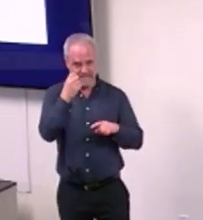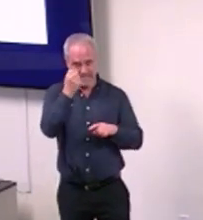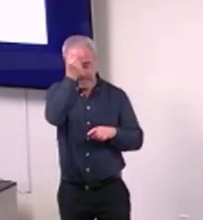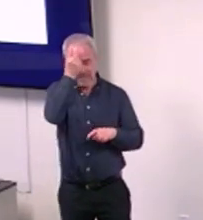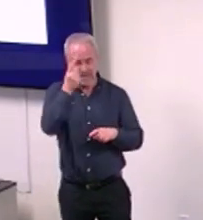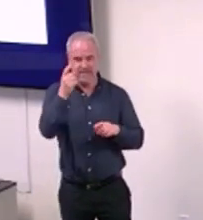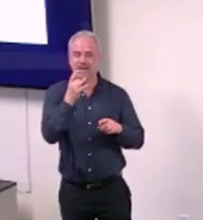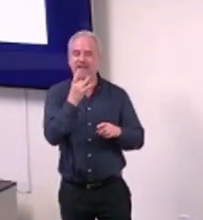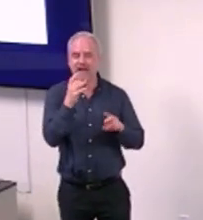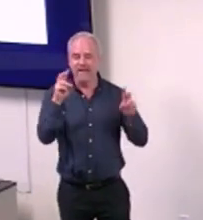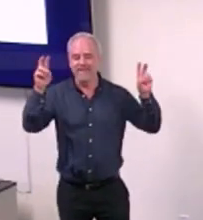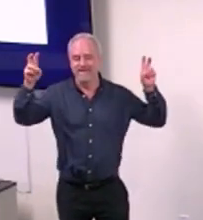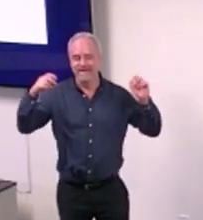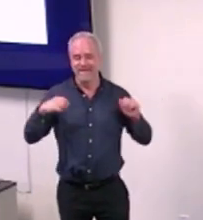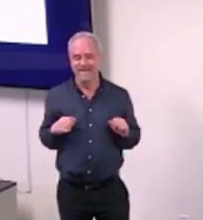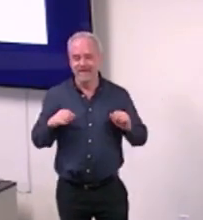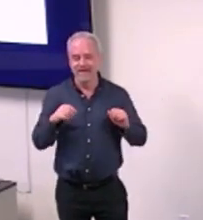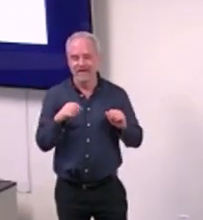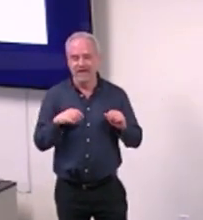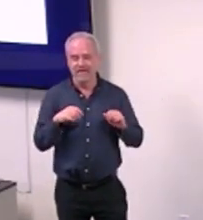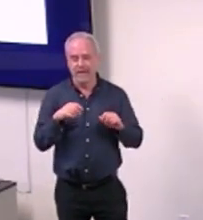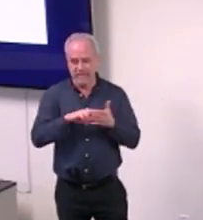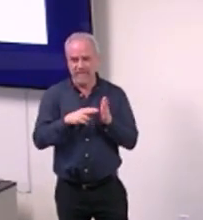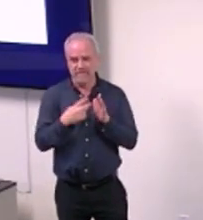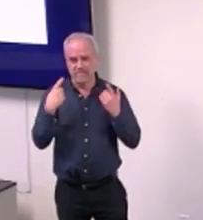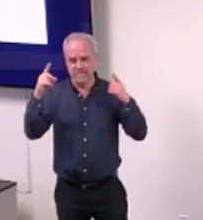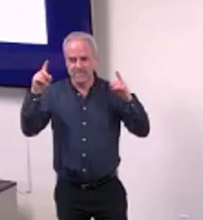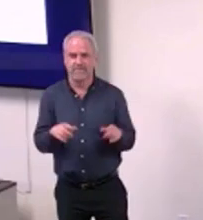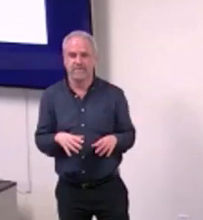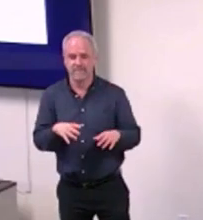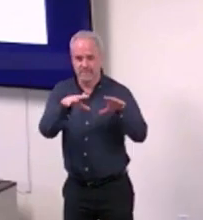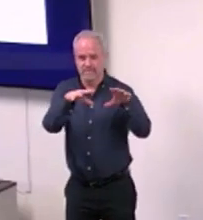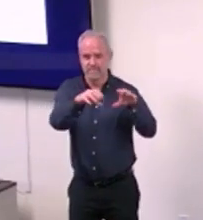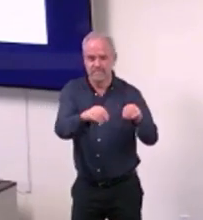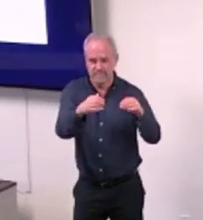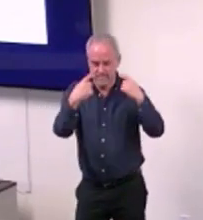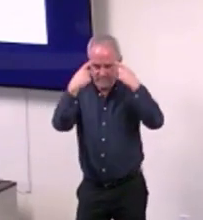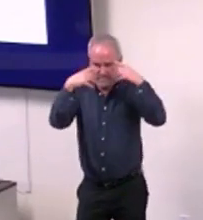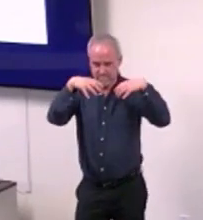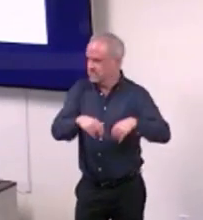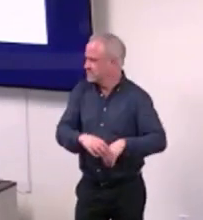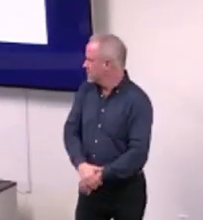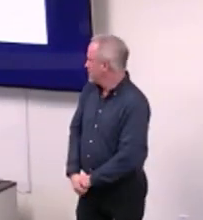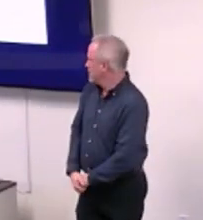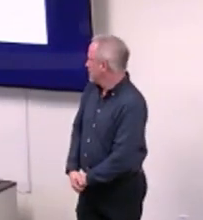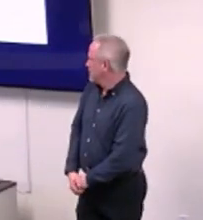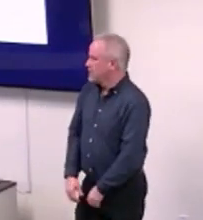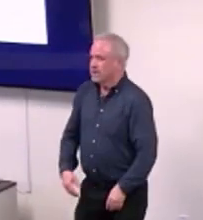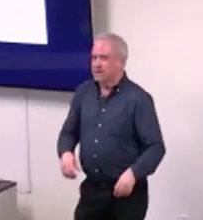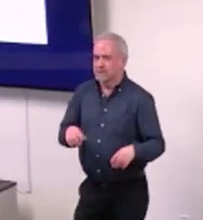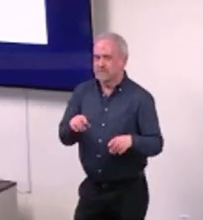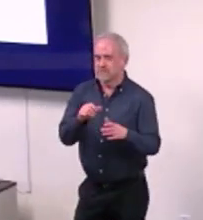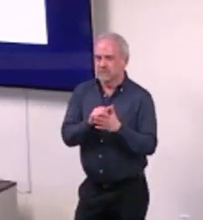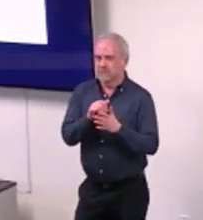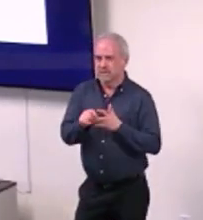That are quite literally in the same era, in the same decade. White folks saying that black folks being integrated